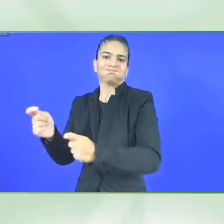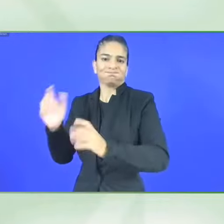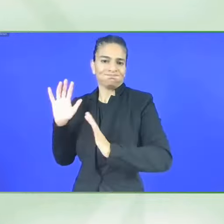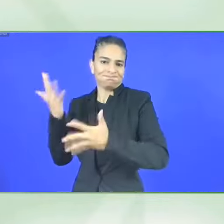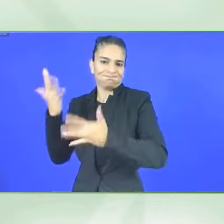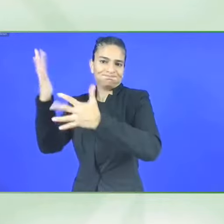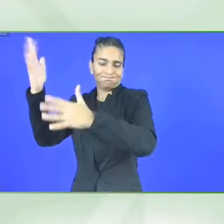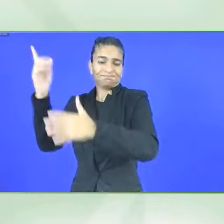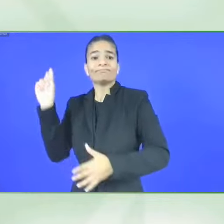our cultural heritage.